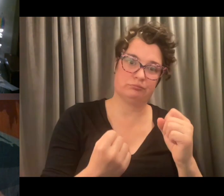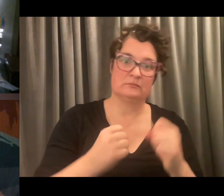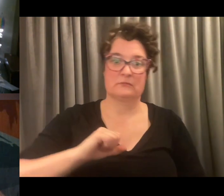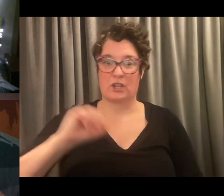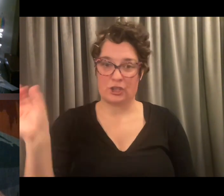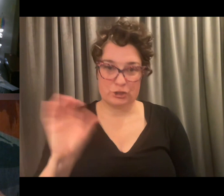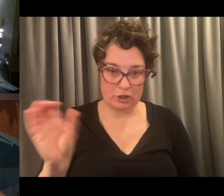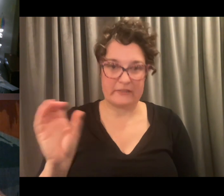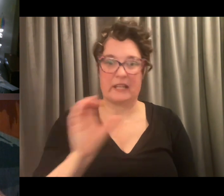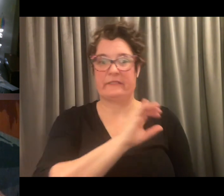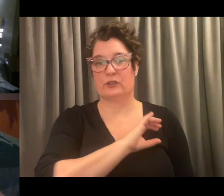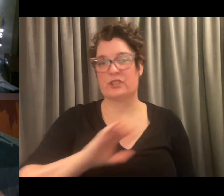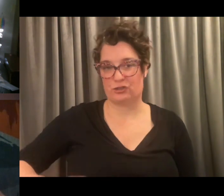Nomy: Oh wow. Never: Um, in southern Indiana.